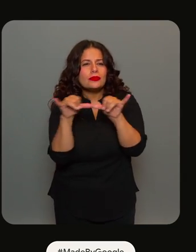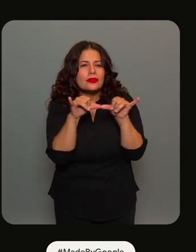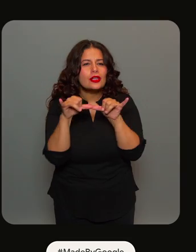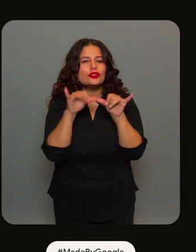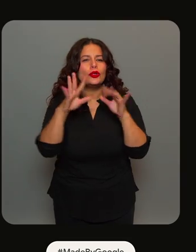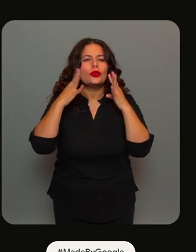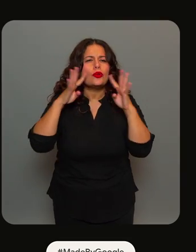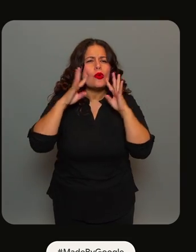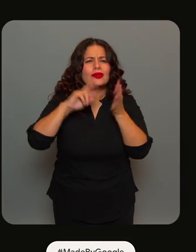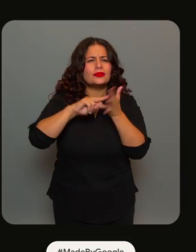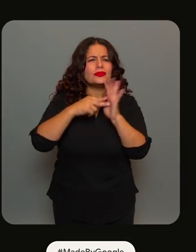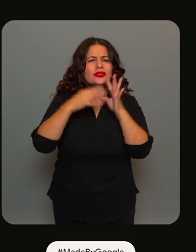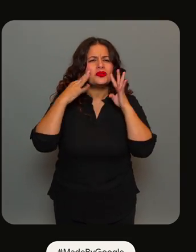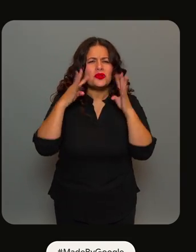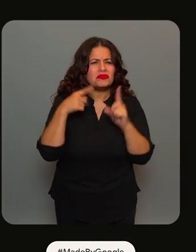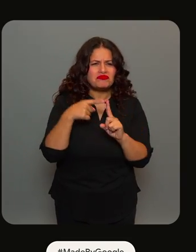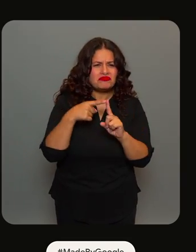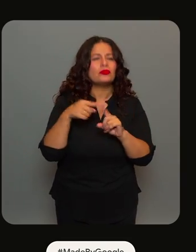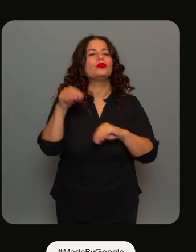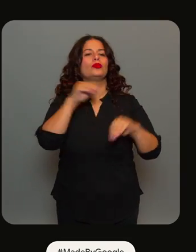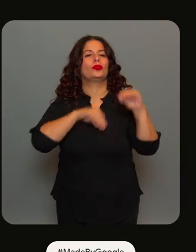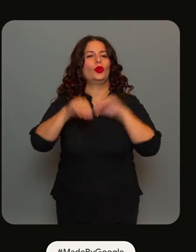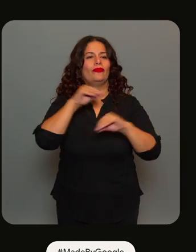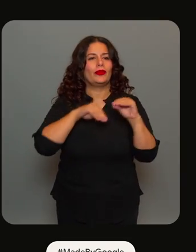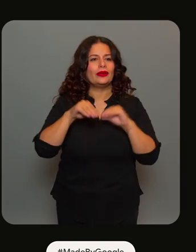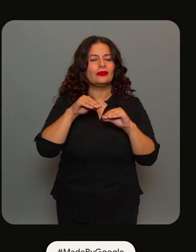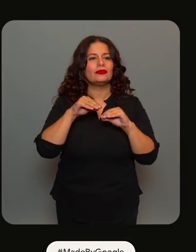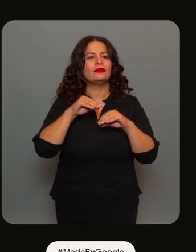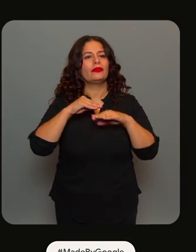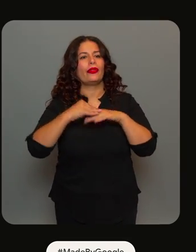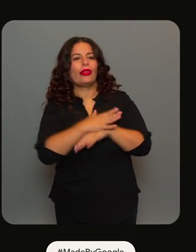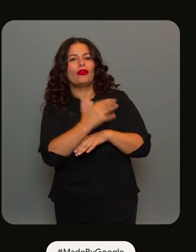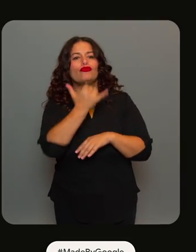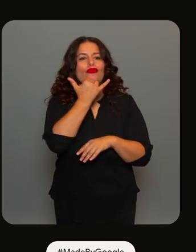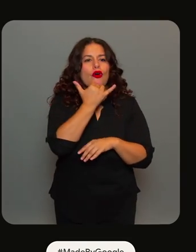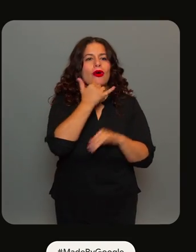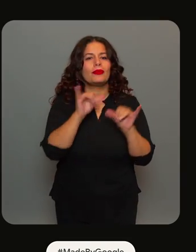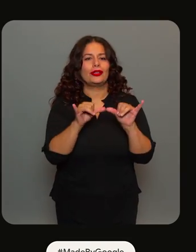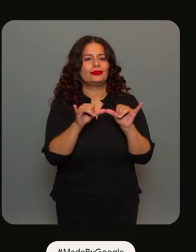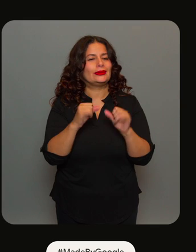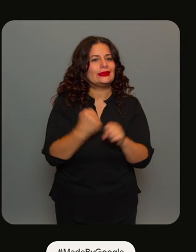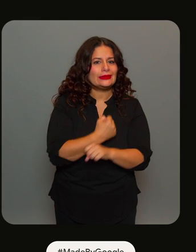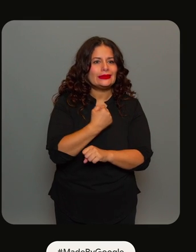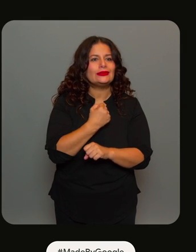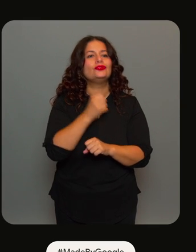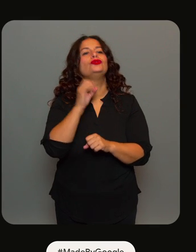There's a lot to consider in terms of leveraging the different sensors to make it as accurate as possible.